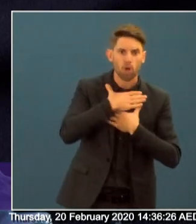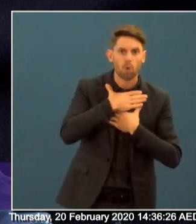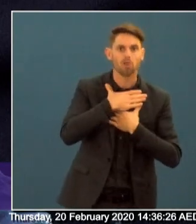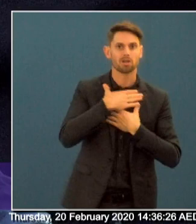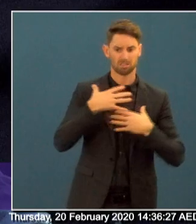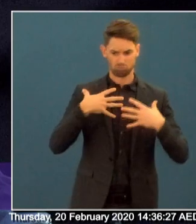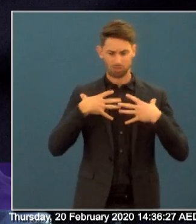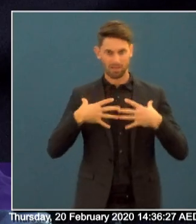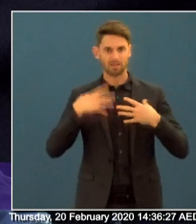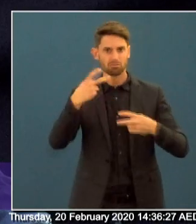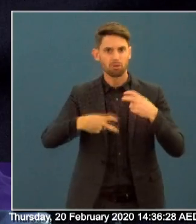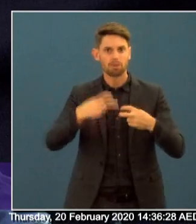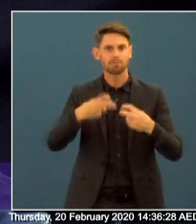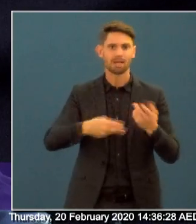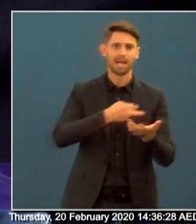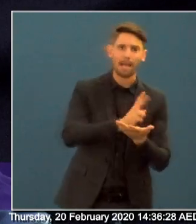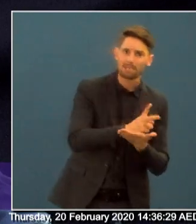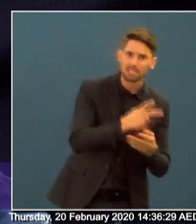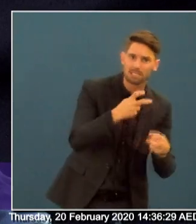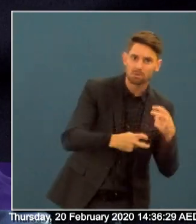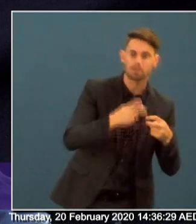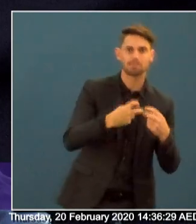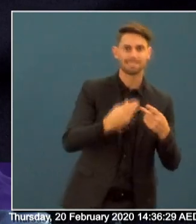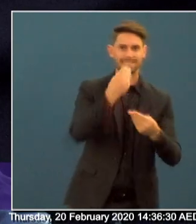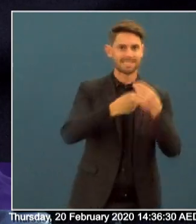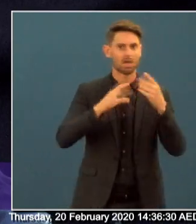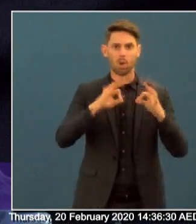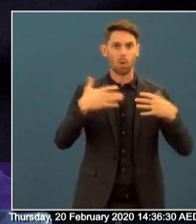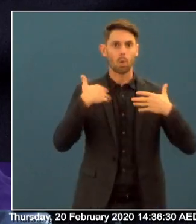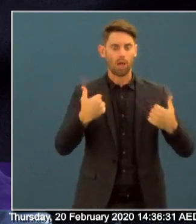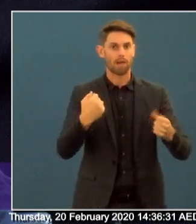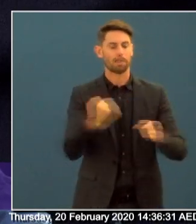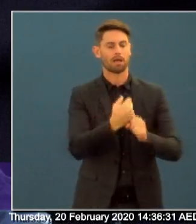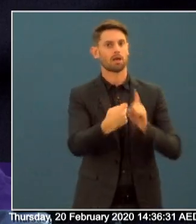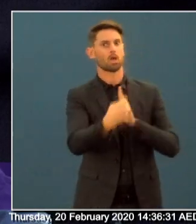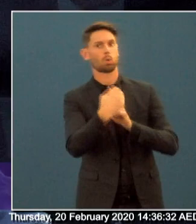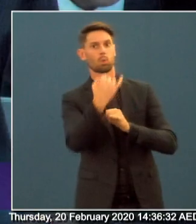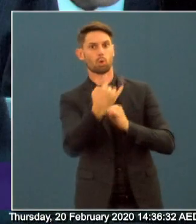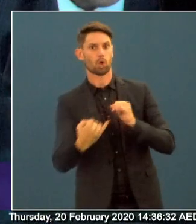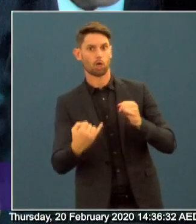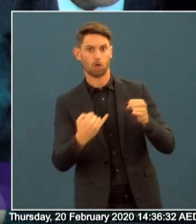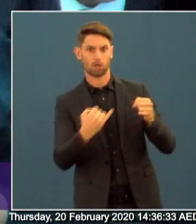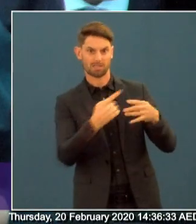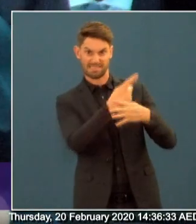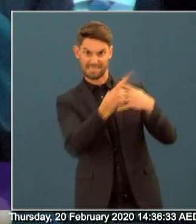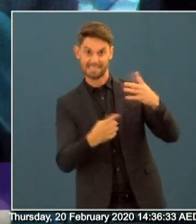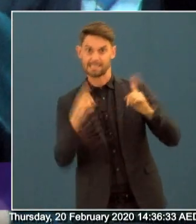that were included in the recommendations from the scoping report. All right. And that's a very quick race through the recommendations,